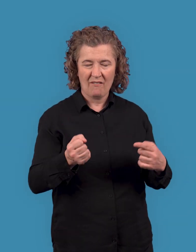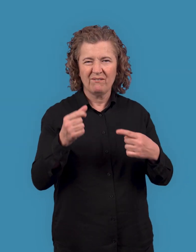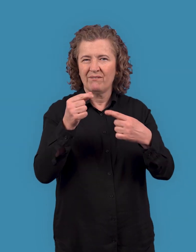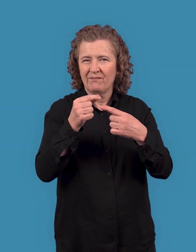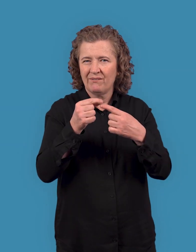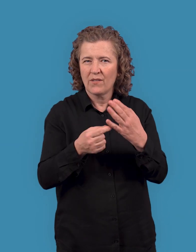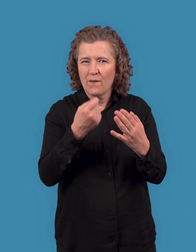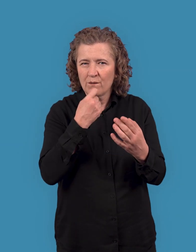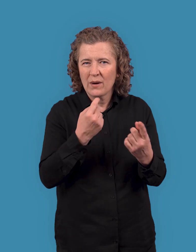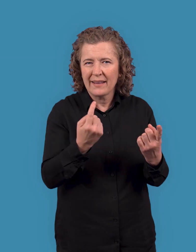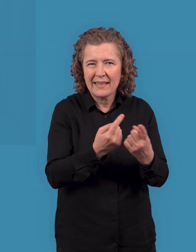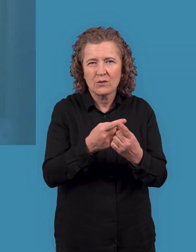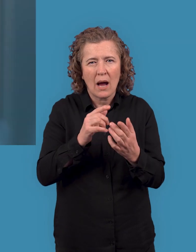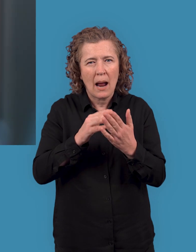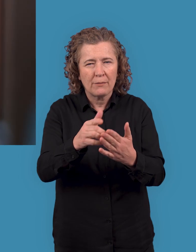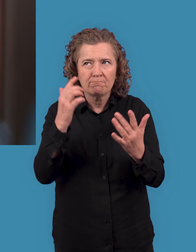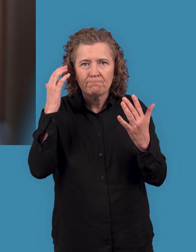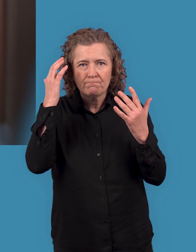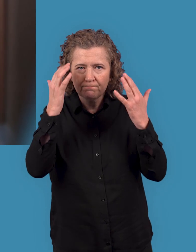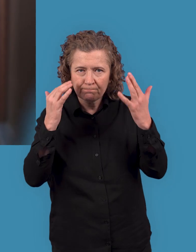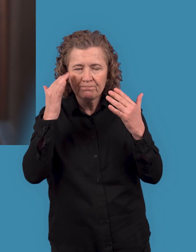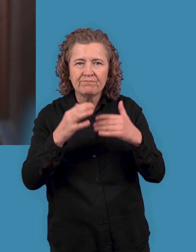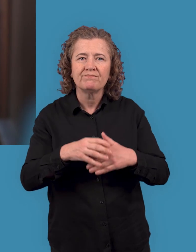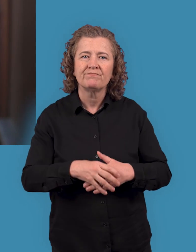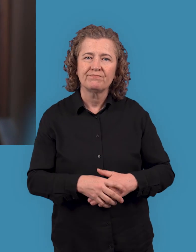Here are some other things that it may help to think about.